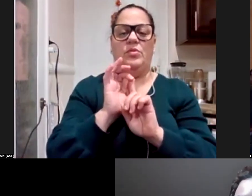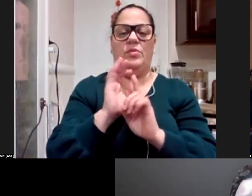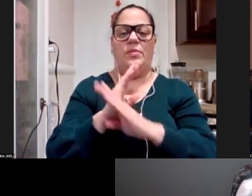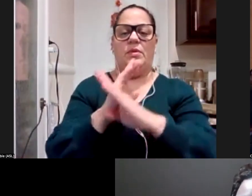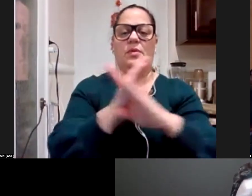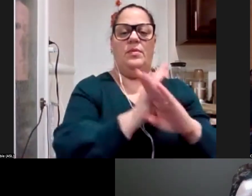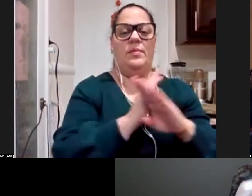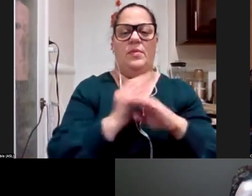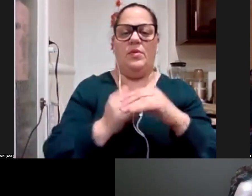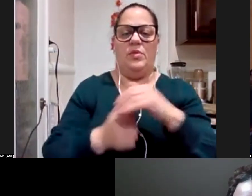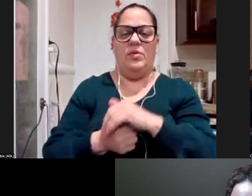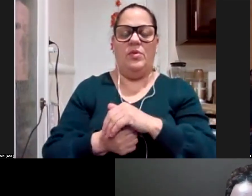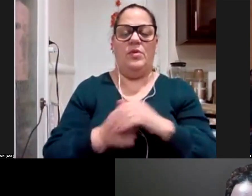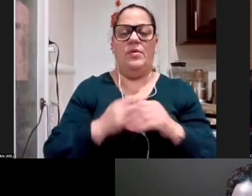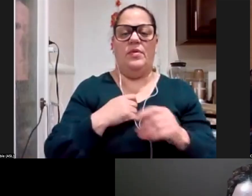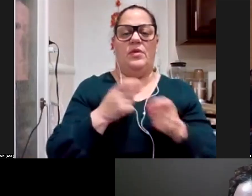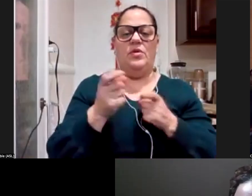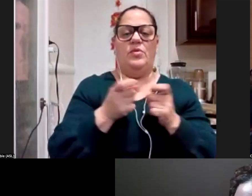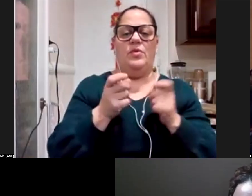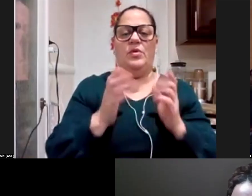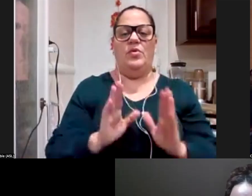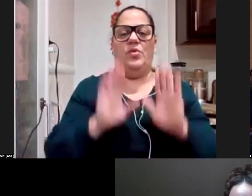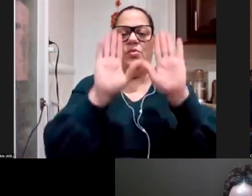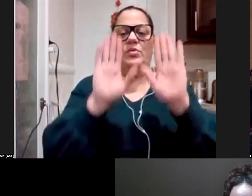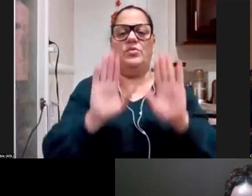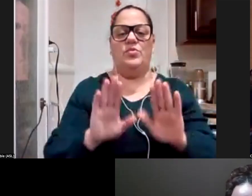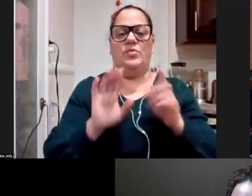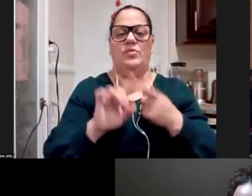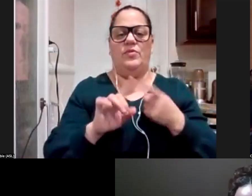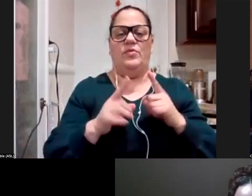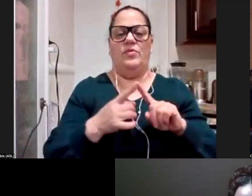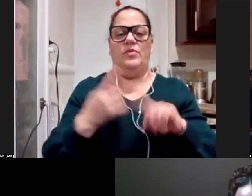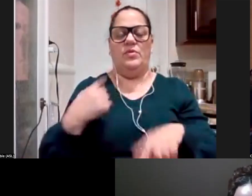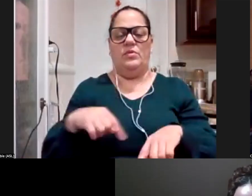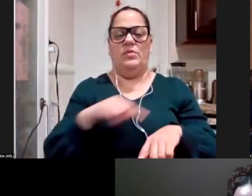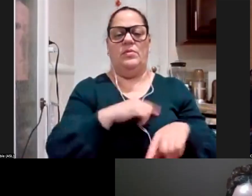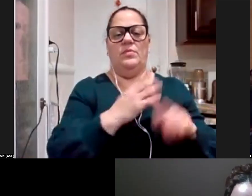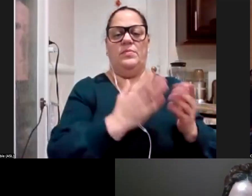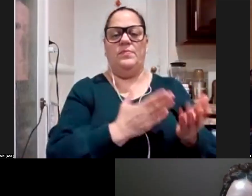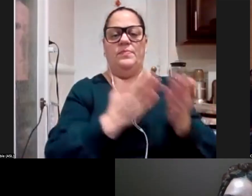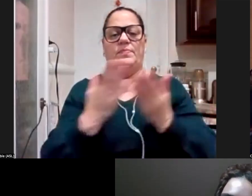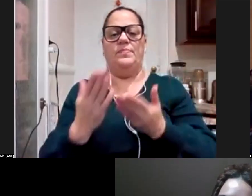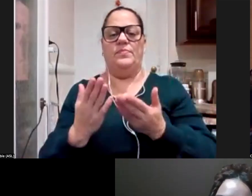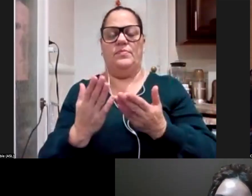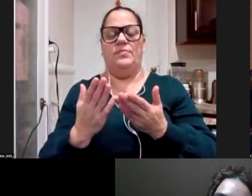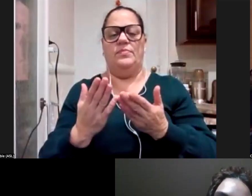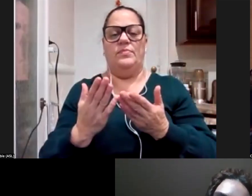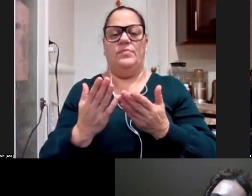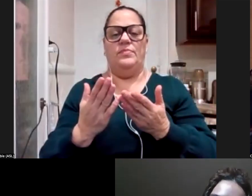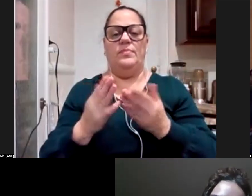their the director of their museum was a wonderful friend to us in bringing the uh the museum the